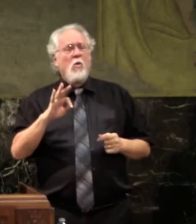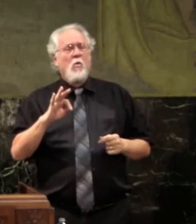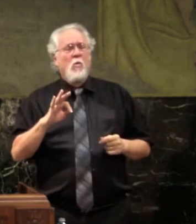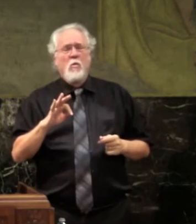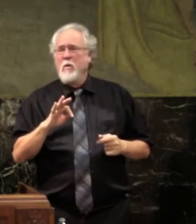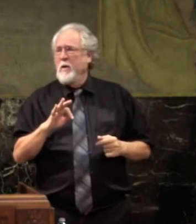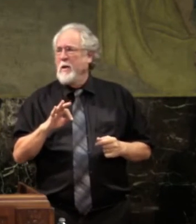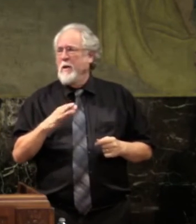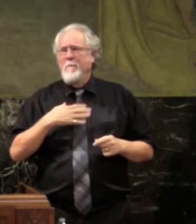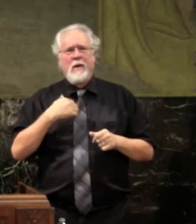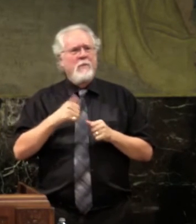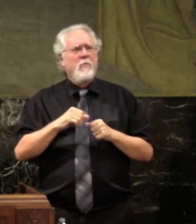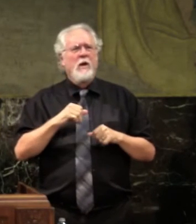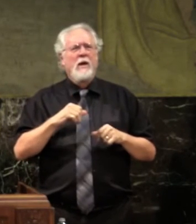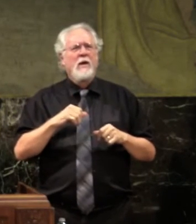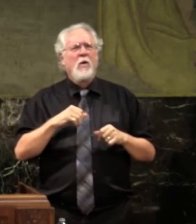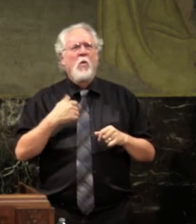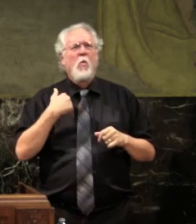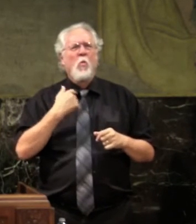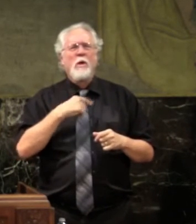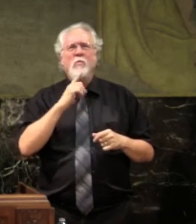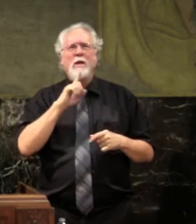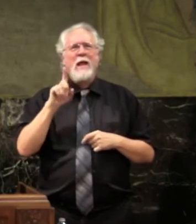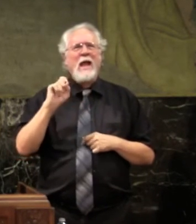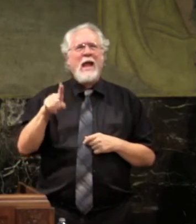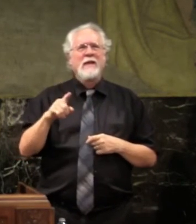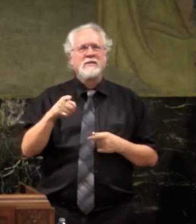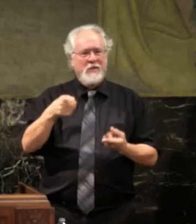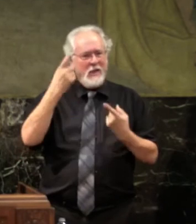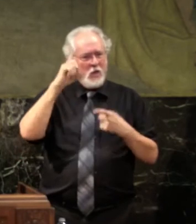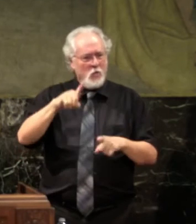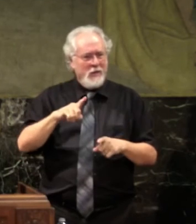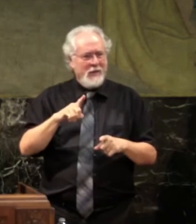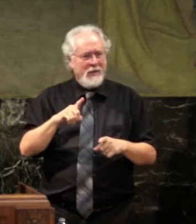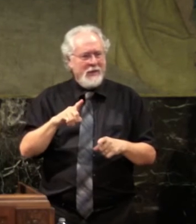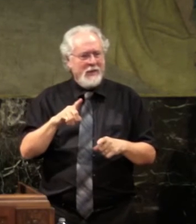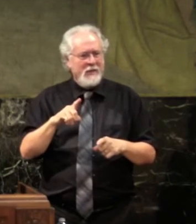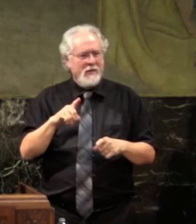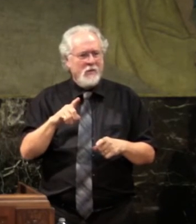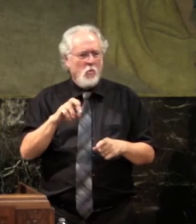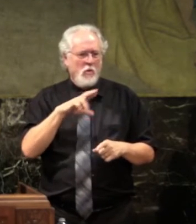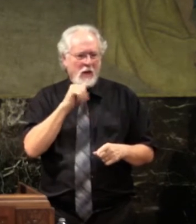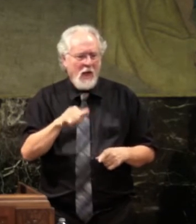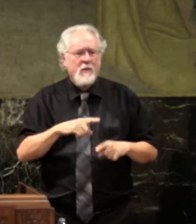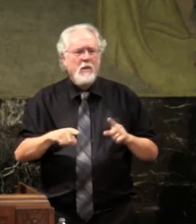in my memory I don't know that we ever ask them whether they agree with that number on that day I can tell you we